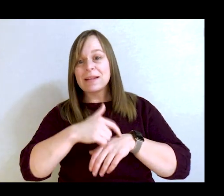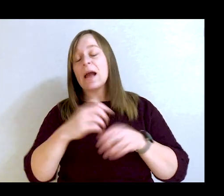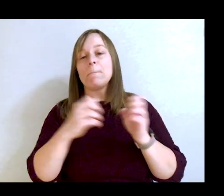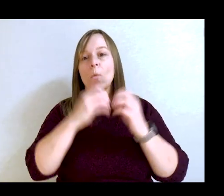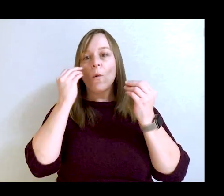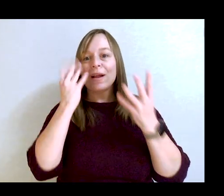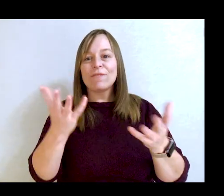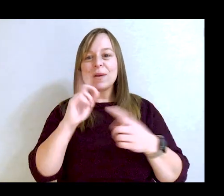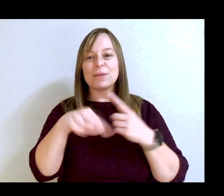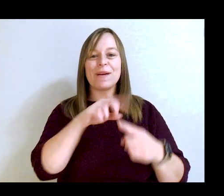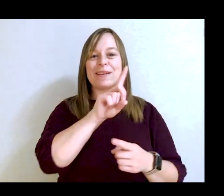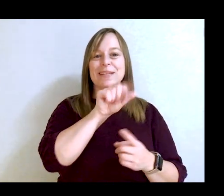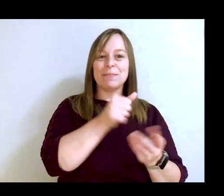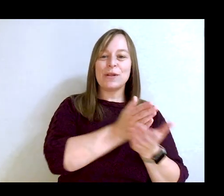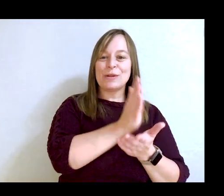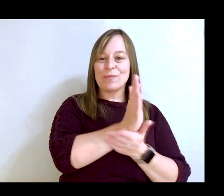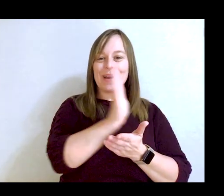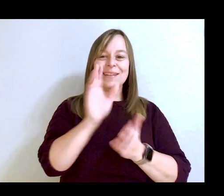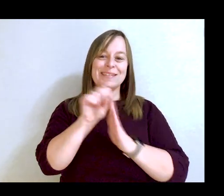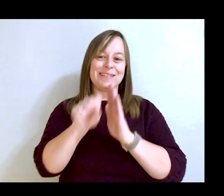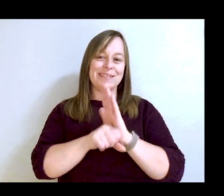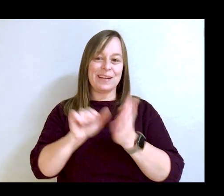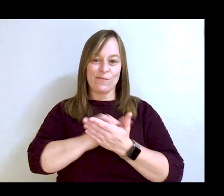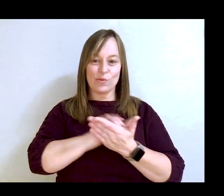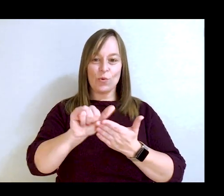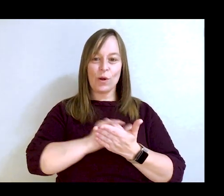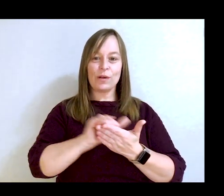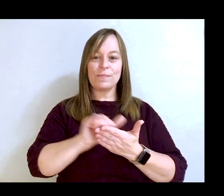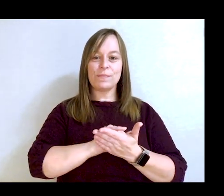we'll bring you more information on disability rights in the state of New York.